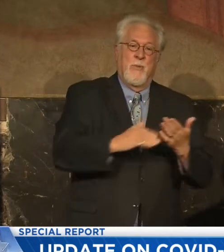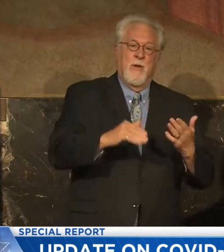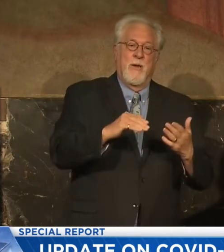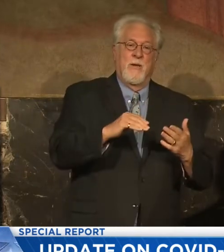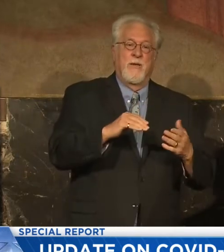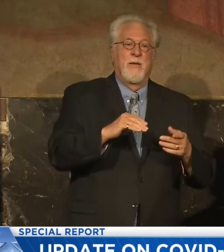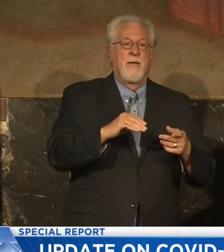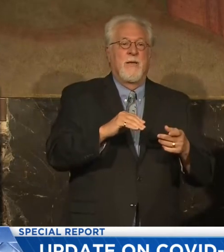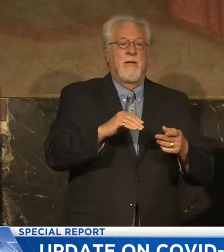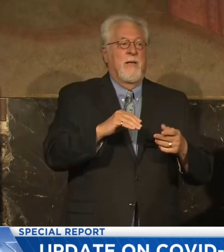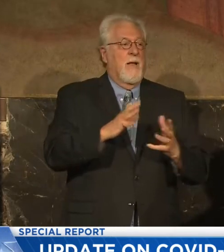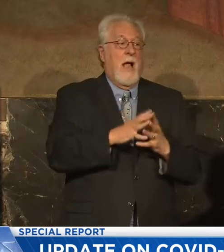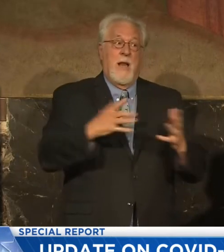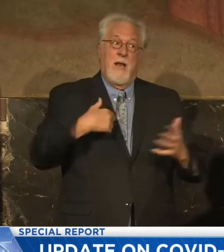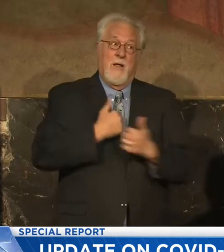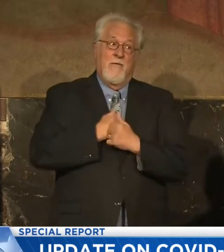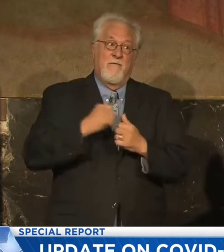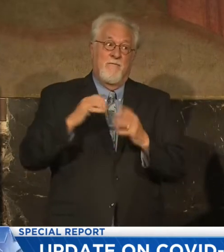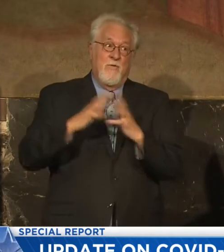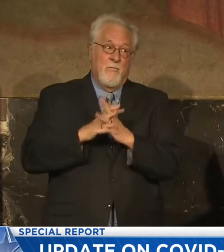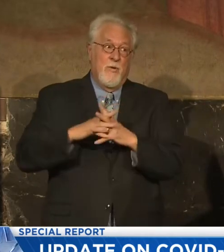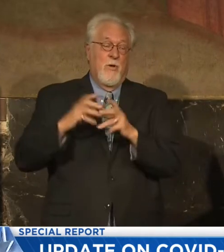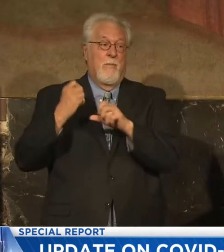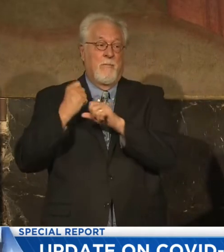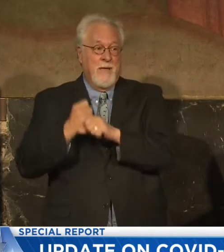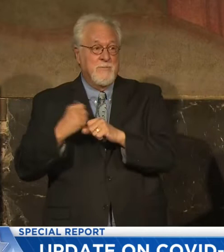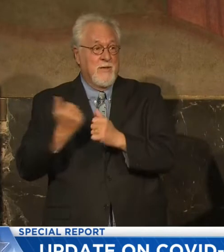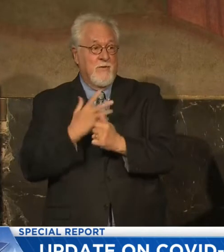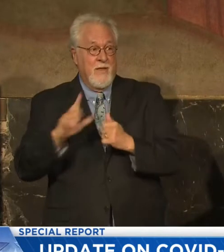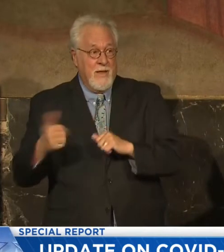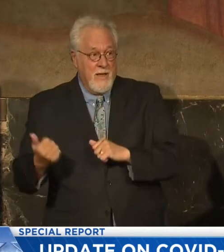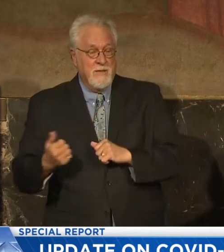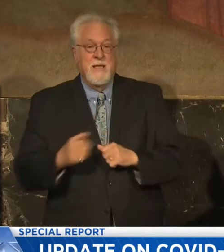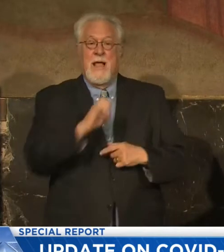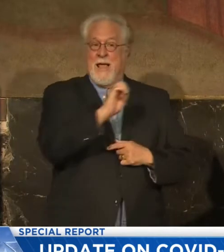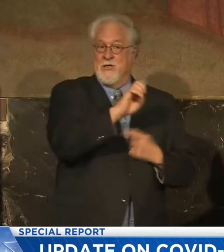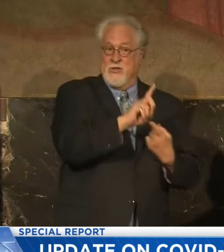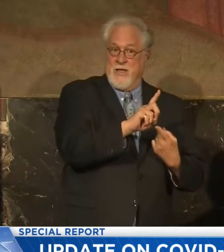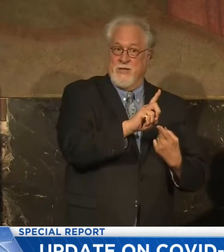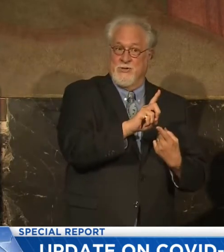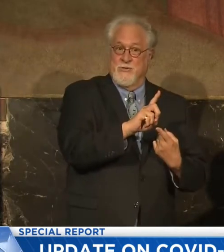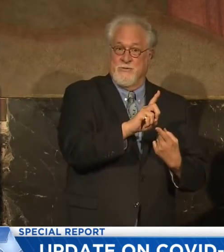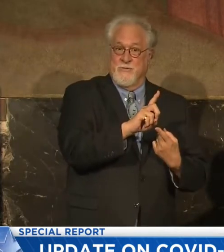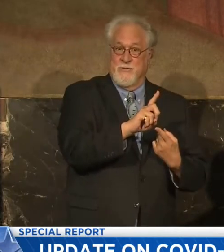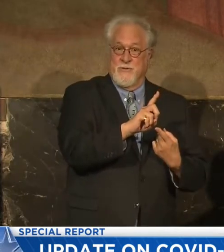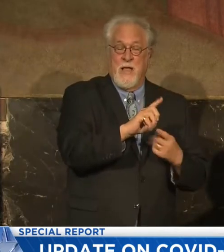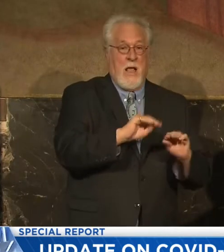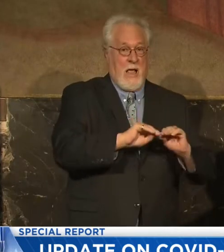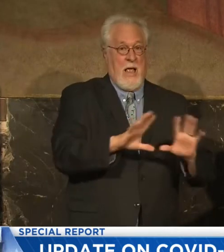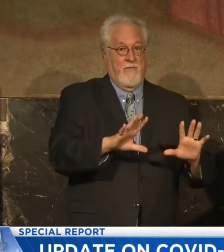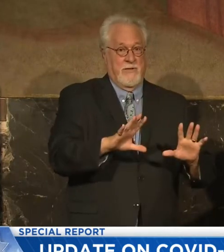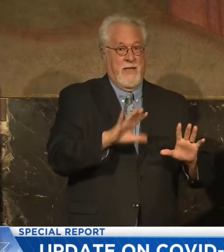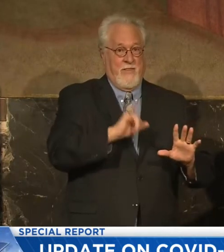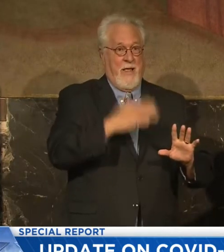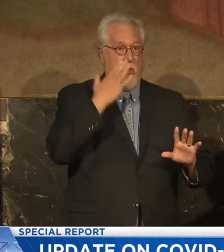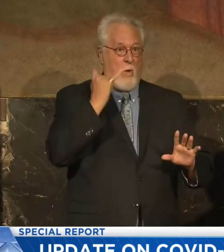AND I DON'T THINK HE SAID FOOTBALL. I THINK HE SAID SPORTS. SO IT ALL GOES HAND-IN-HAND. AND, OF COURSE, THE EDUCATIONAL SIDE OF THE INSTITUTION, AS MUCH